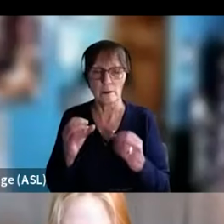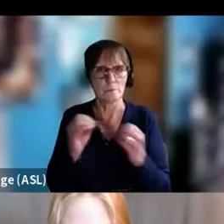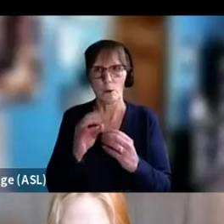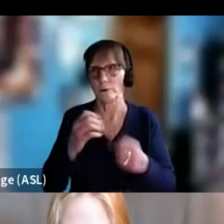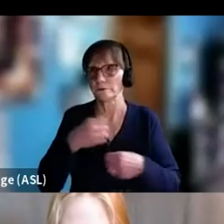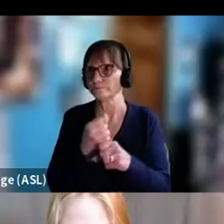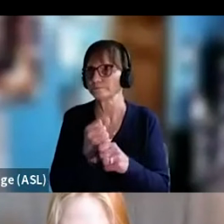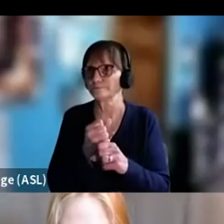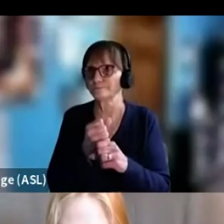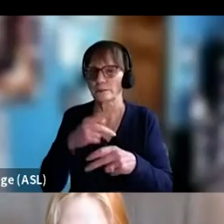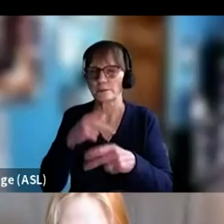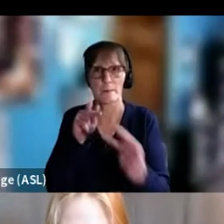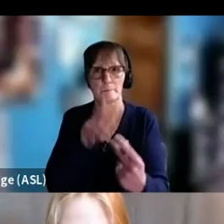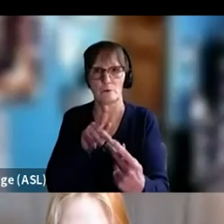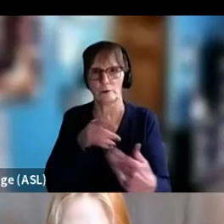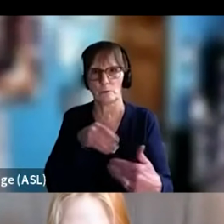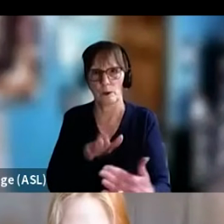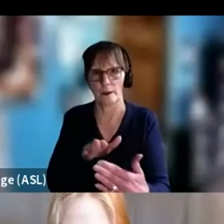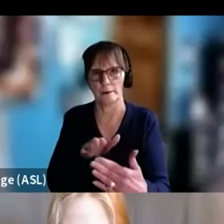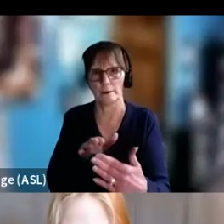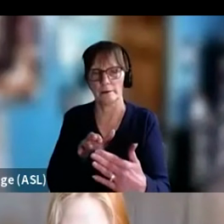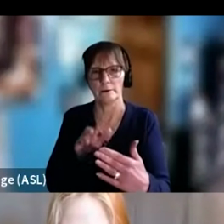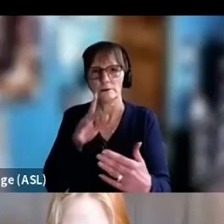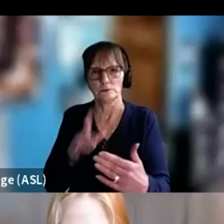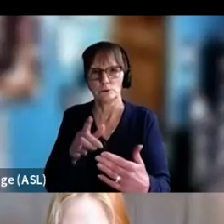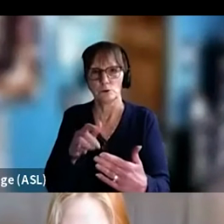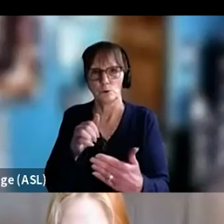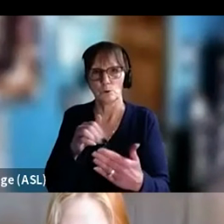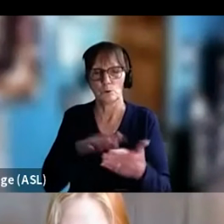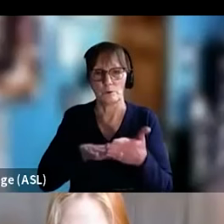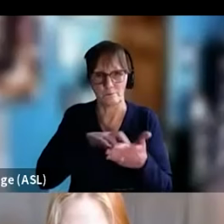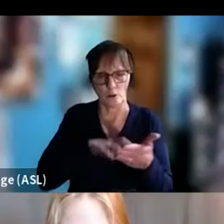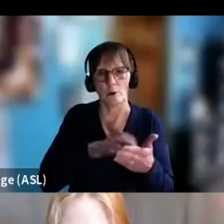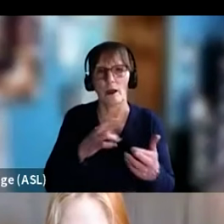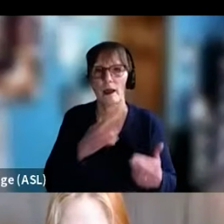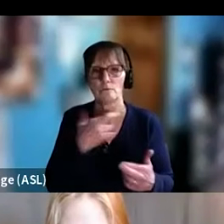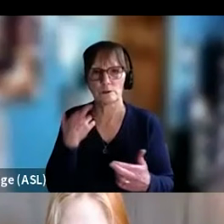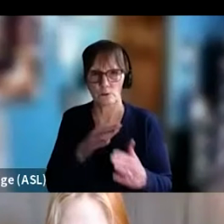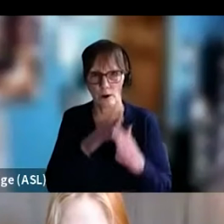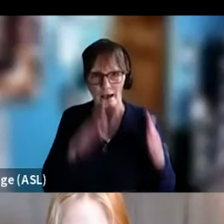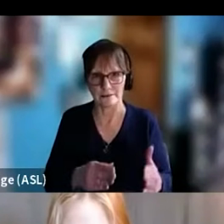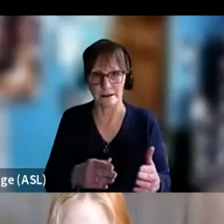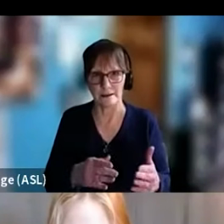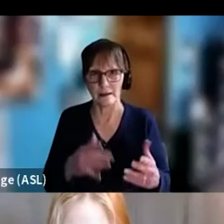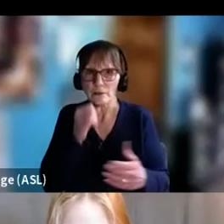to assess vulnerability and risk for housing and the issue is that we have a scarcity of housing, there isn't enough for everybody